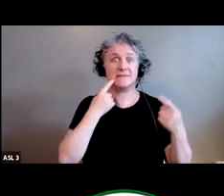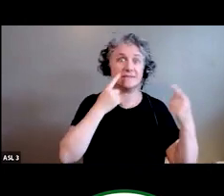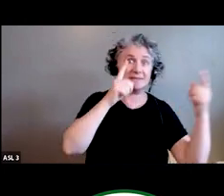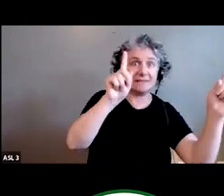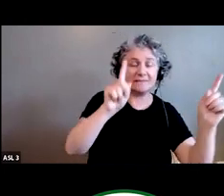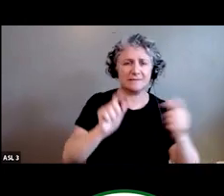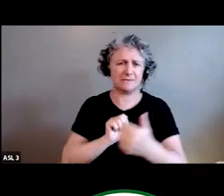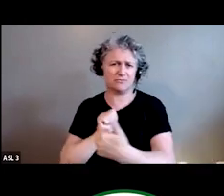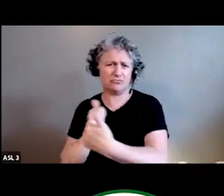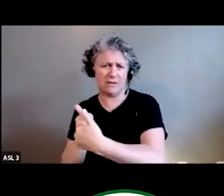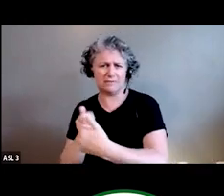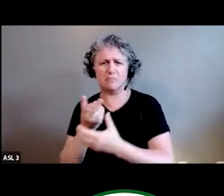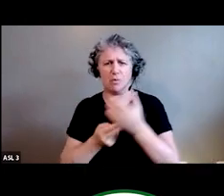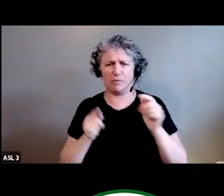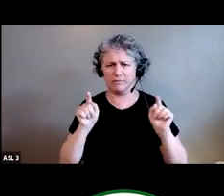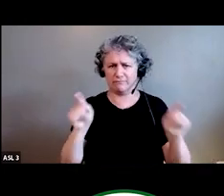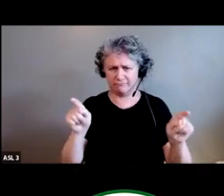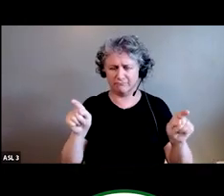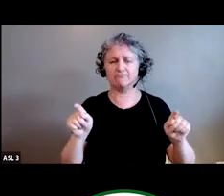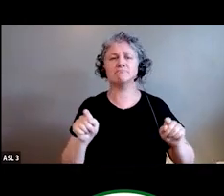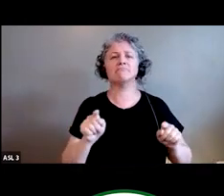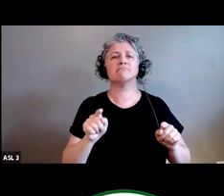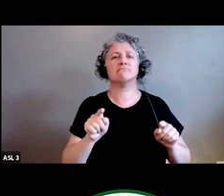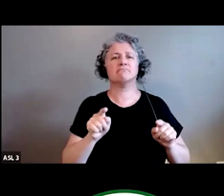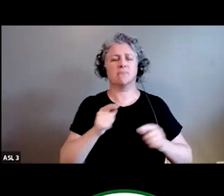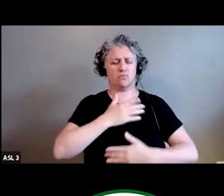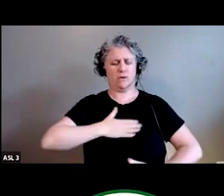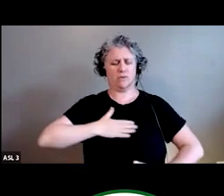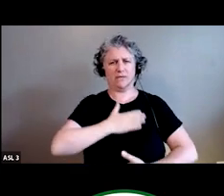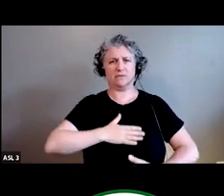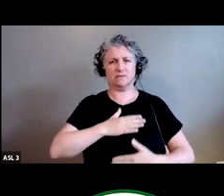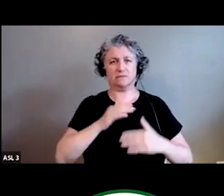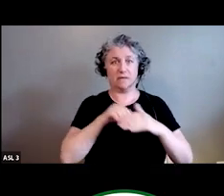recreation in all of our parks based on Rocky Mountain adaptives own unique experiences